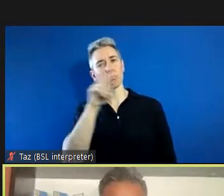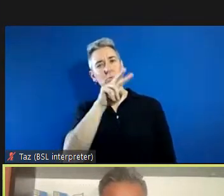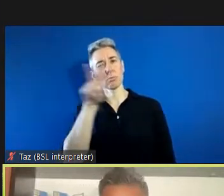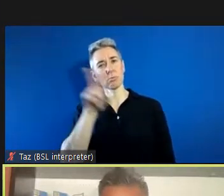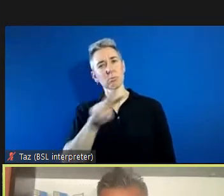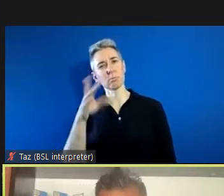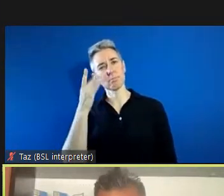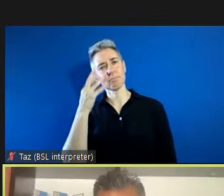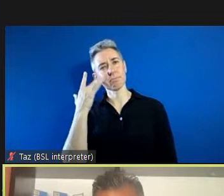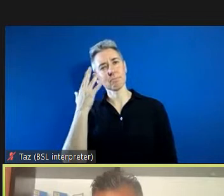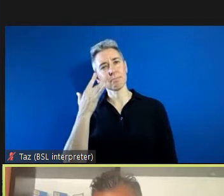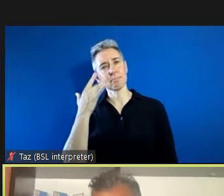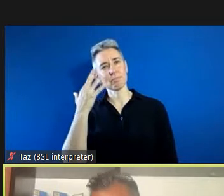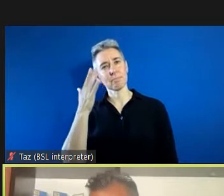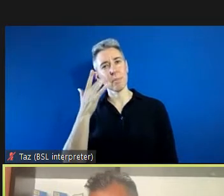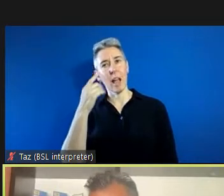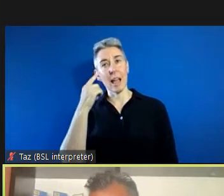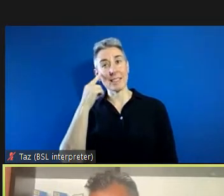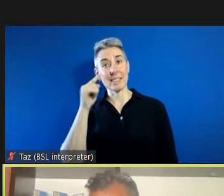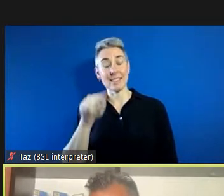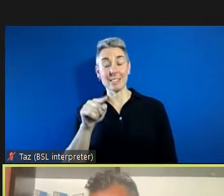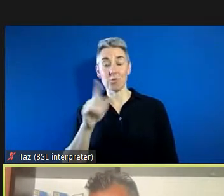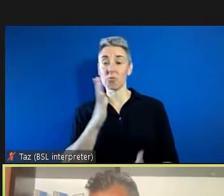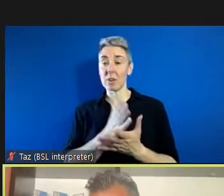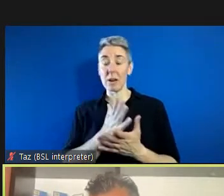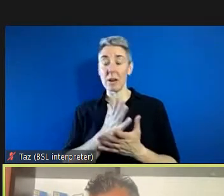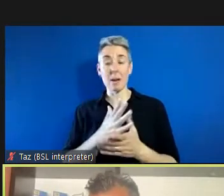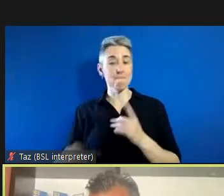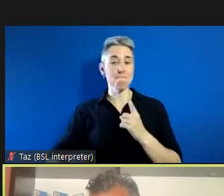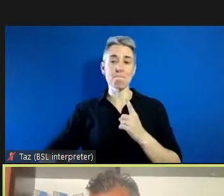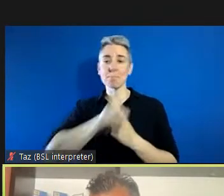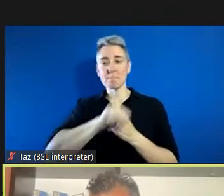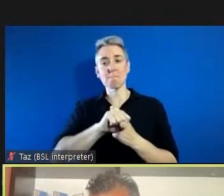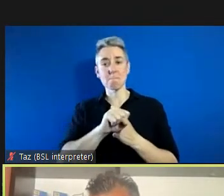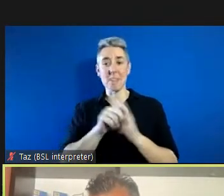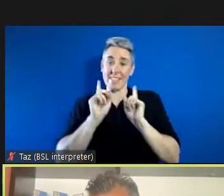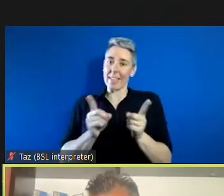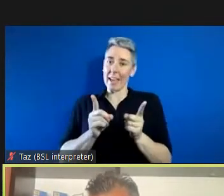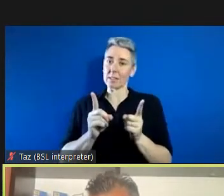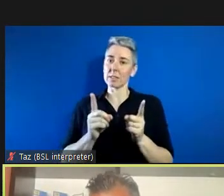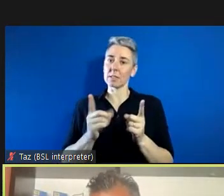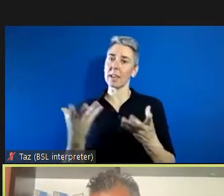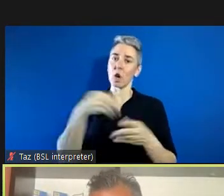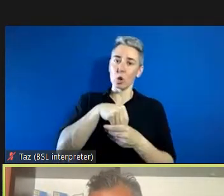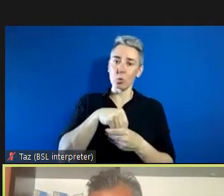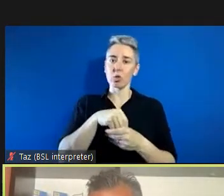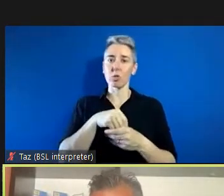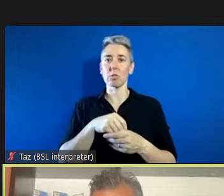but it speaks to the heart of inclusion and the challenges of oppression and how we tie ourselves